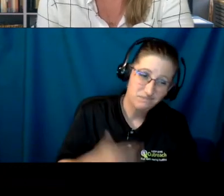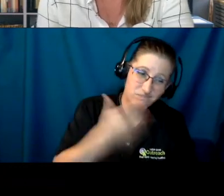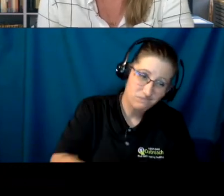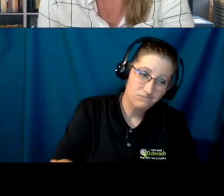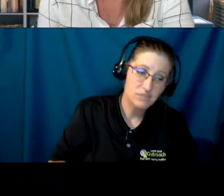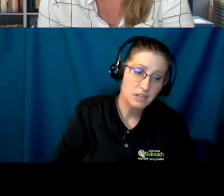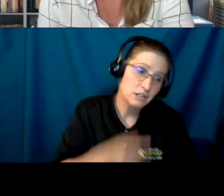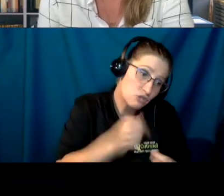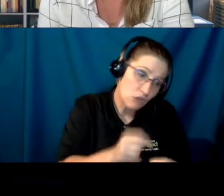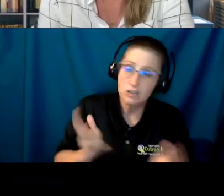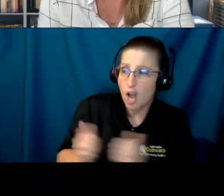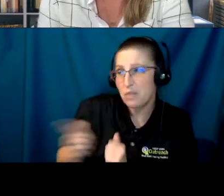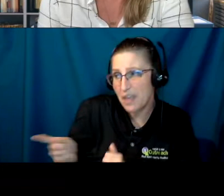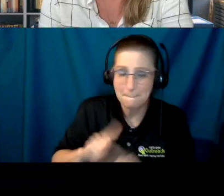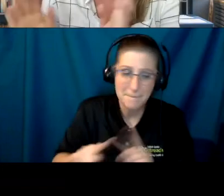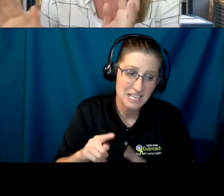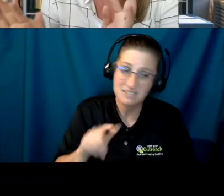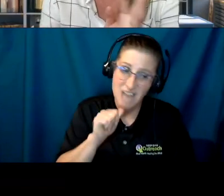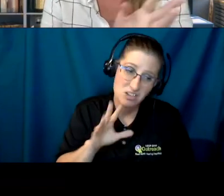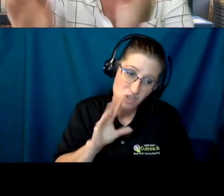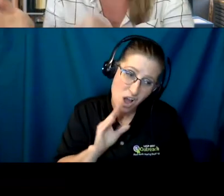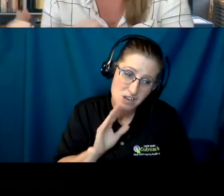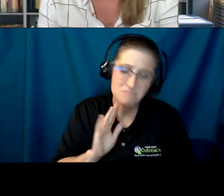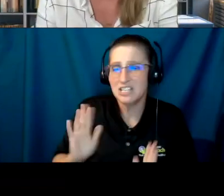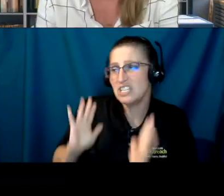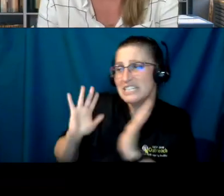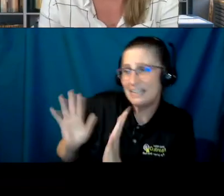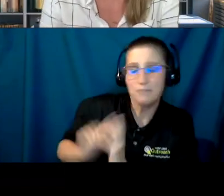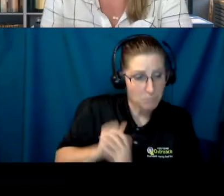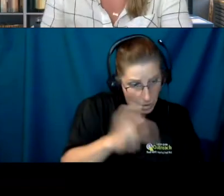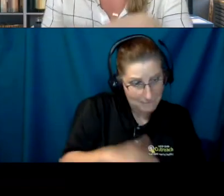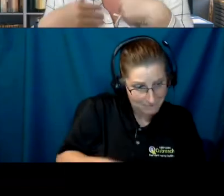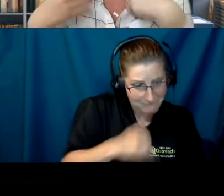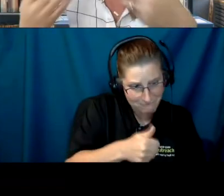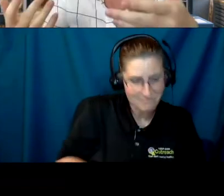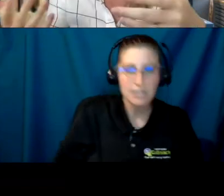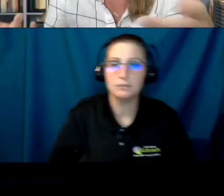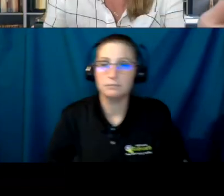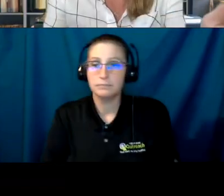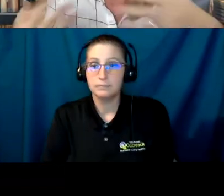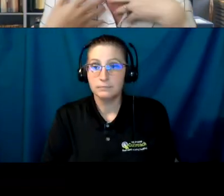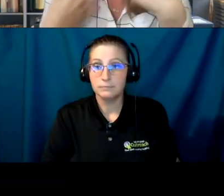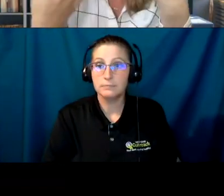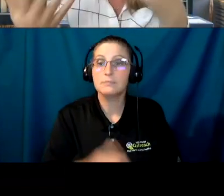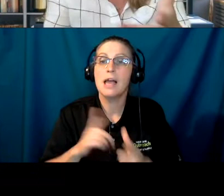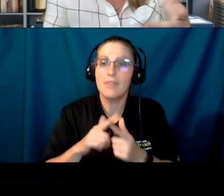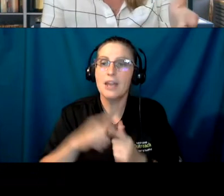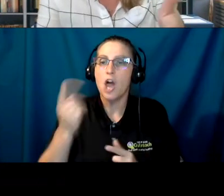you can try to talk to him, but if he doesn't talk, maybe give him some space, and then come back or you know, just and then ask, and then always give them the opportunity